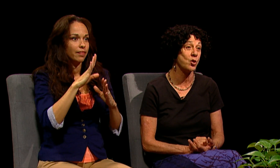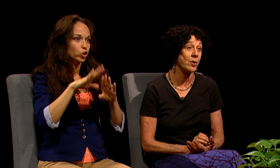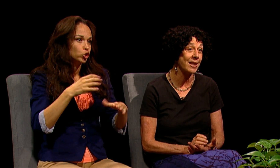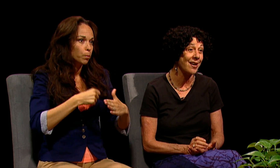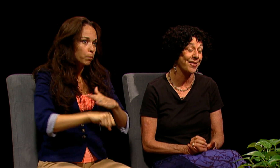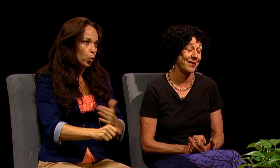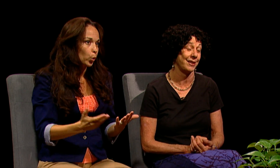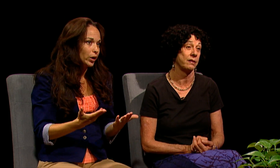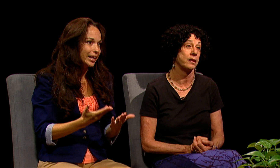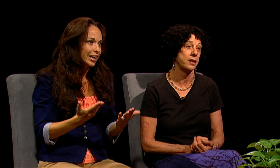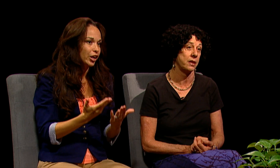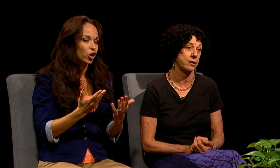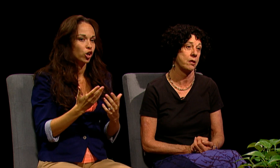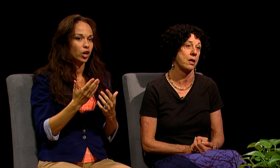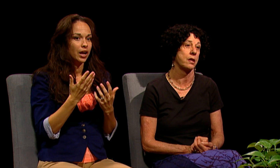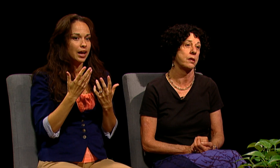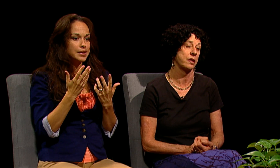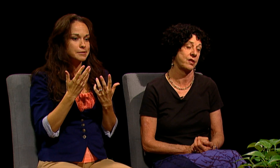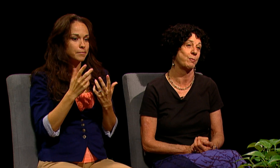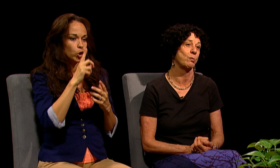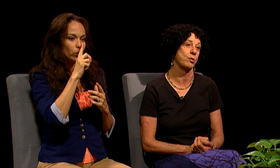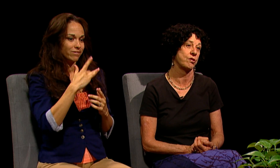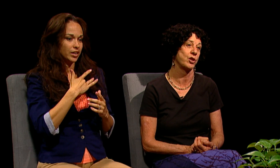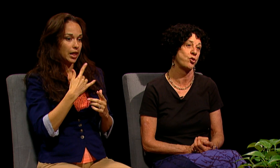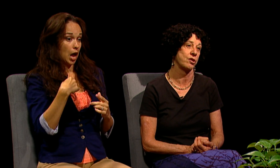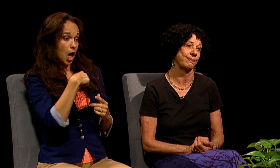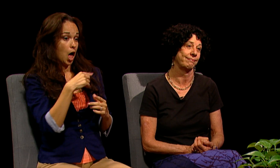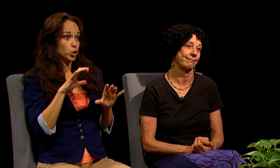AND DOING NOTHING IS NOT AN ACCEPTABLE SOLUTION.